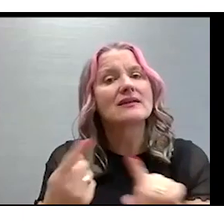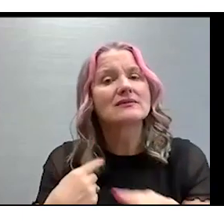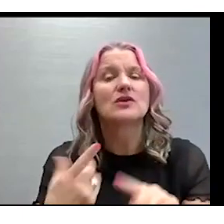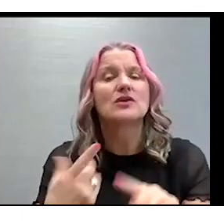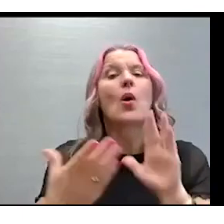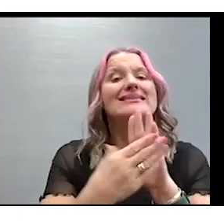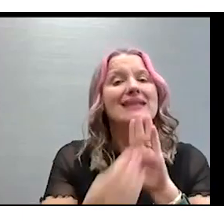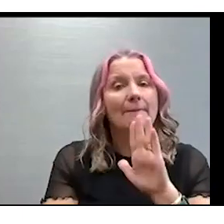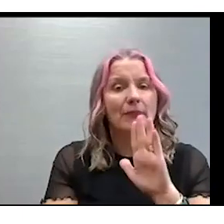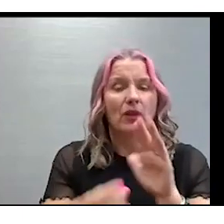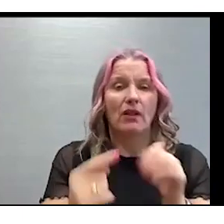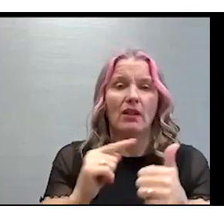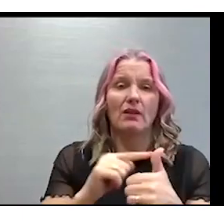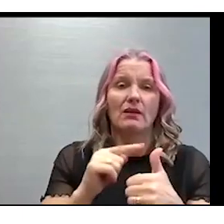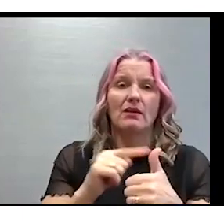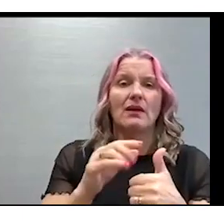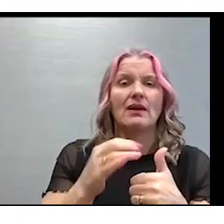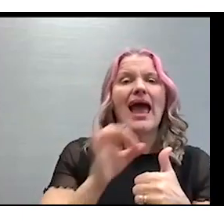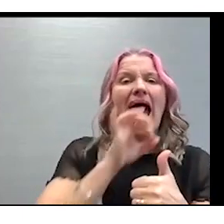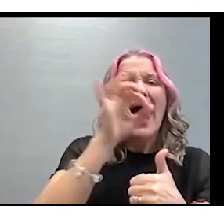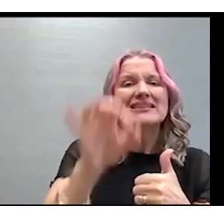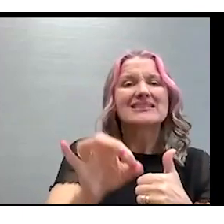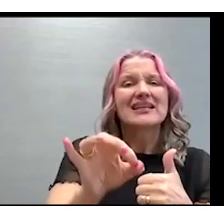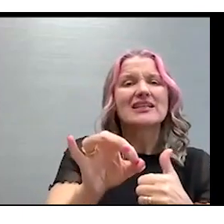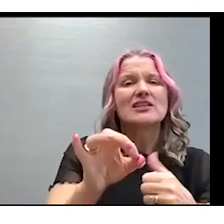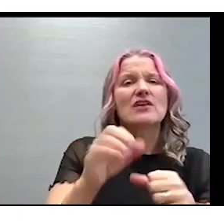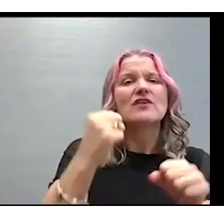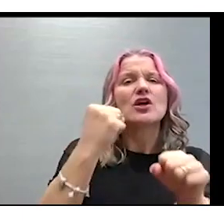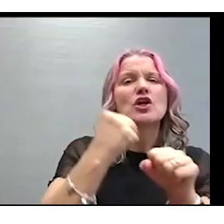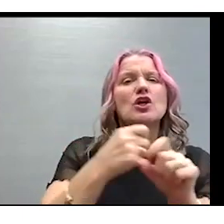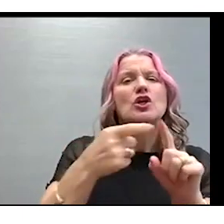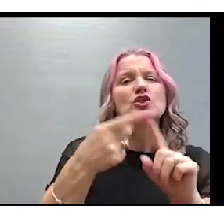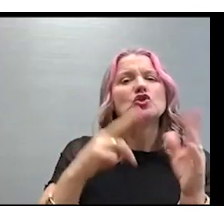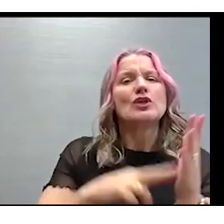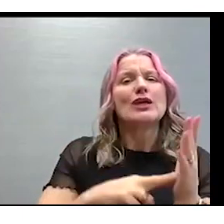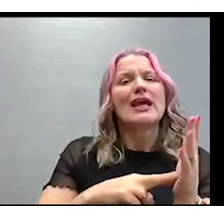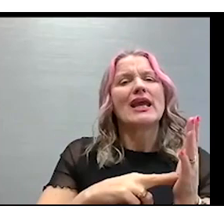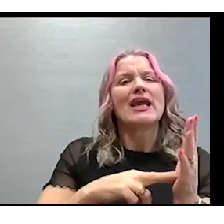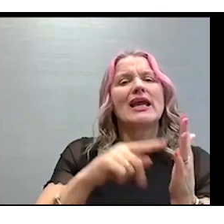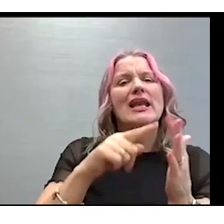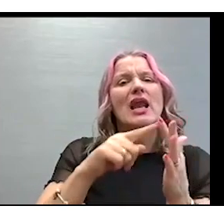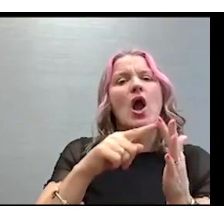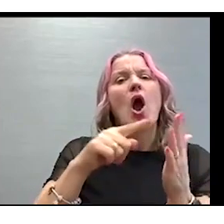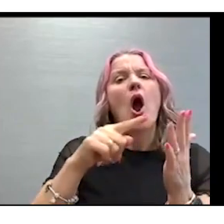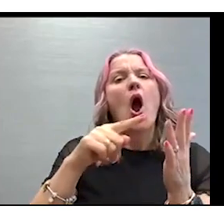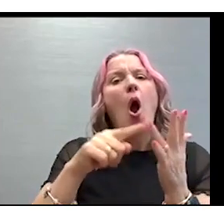One is asking it, it's called a chain of thought, but it's basically a prompt technique in which the